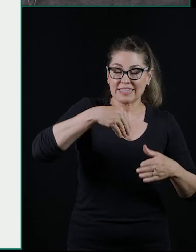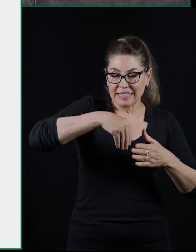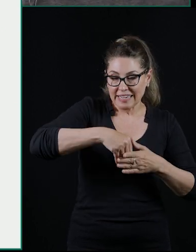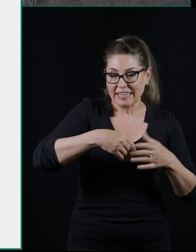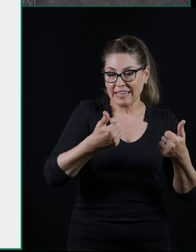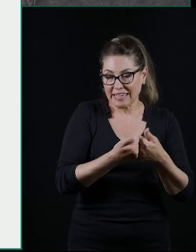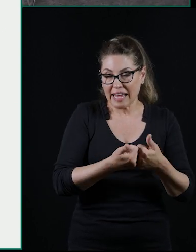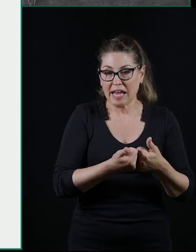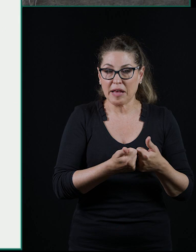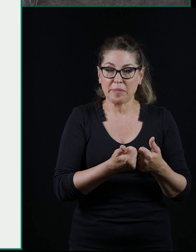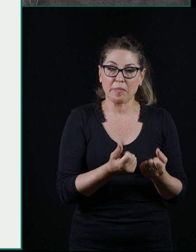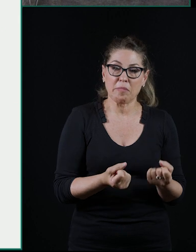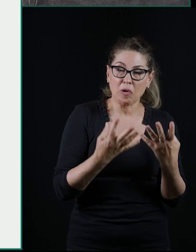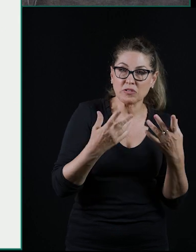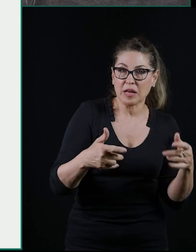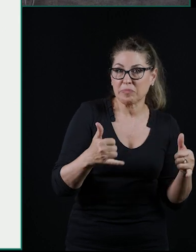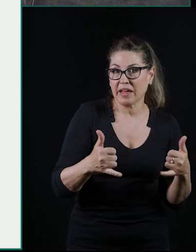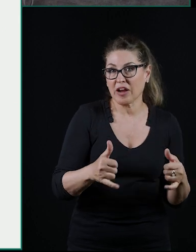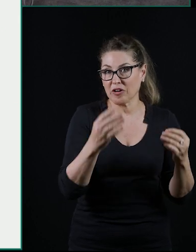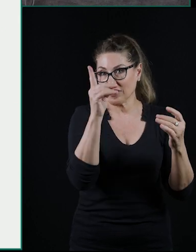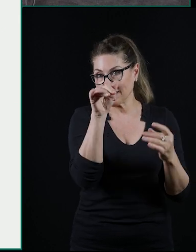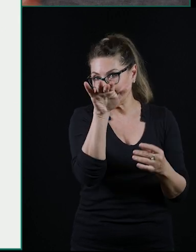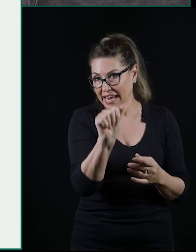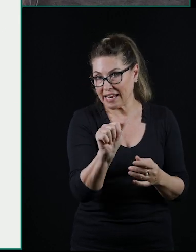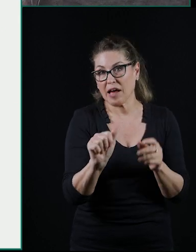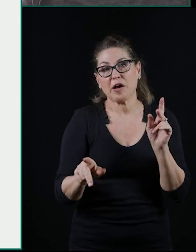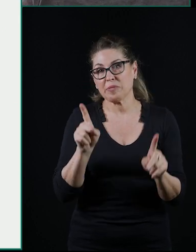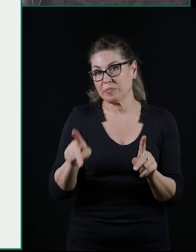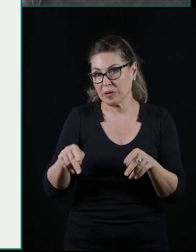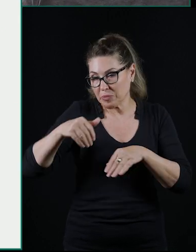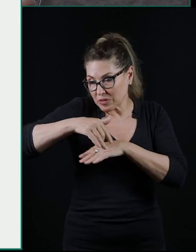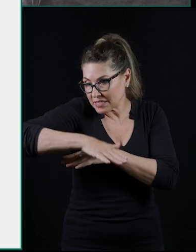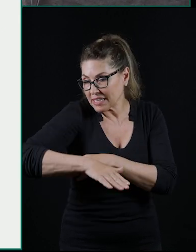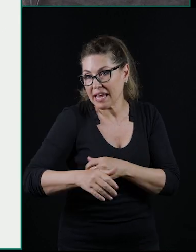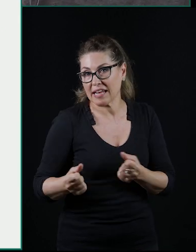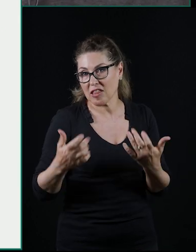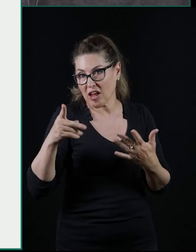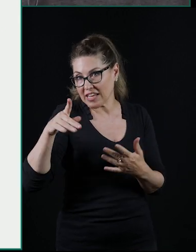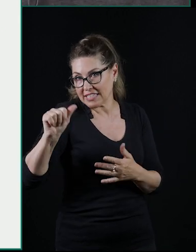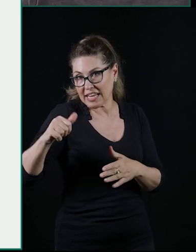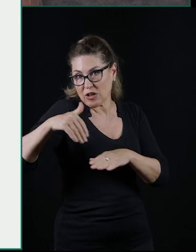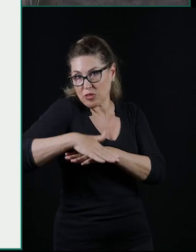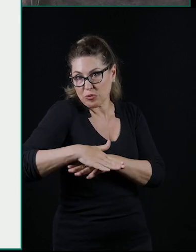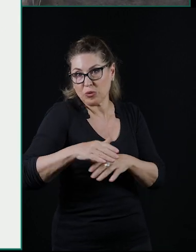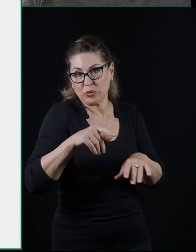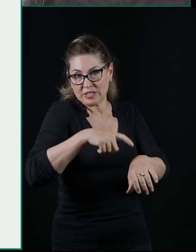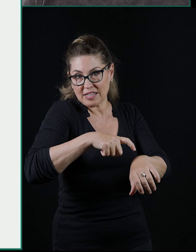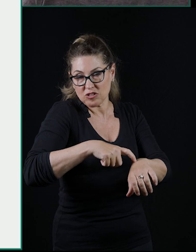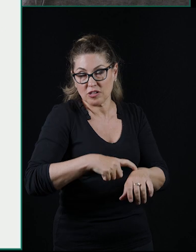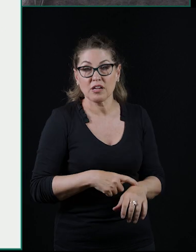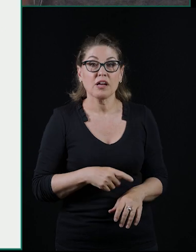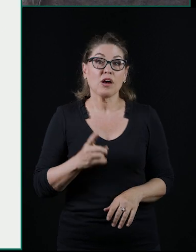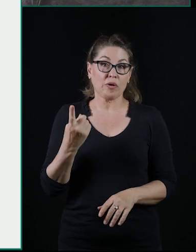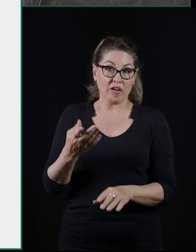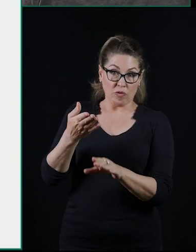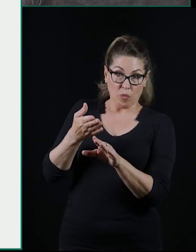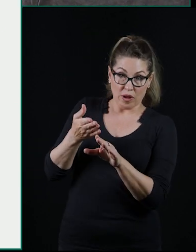where people send data throughout the game session, multiplayer game session. There's the pregame, post game